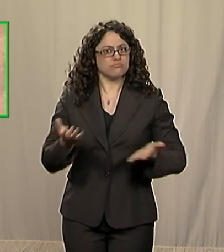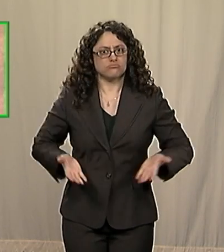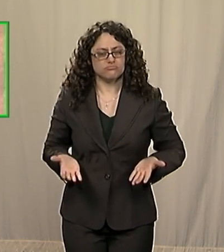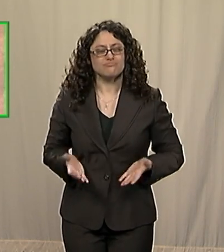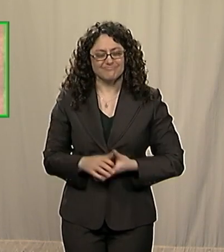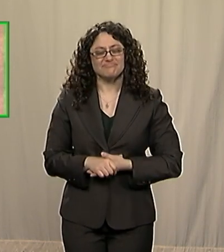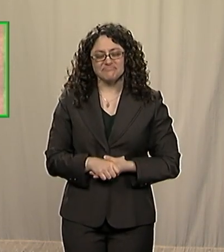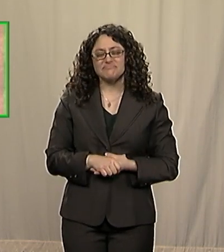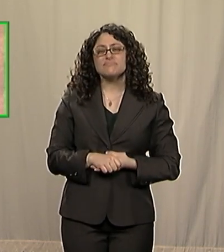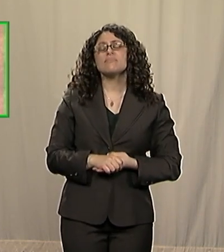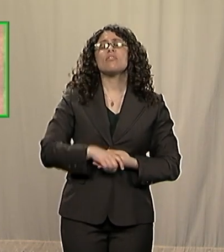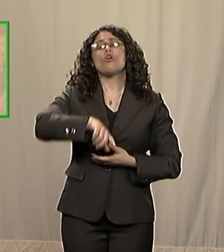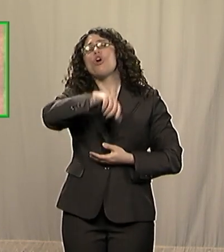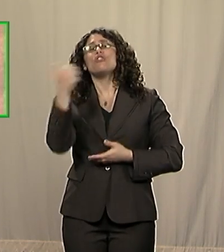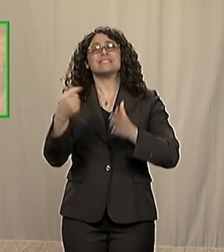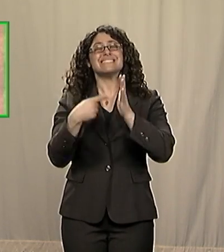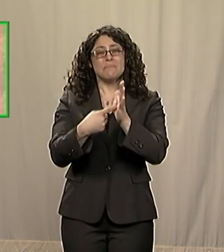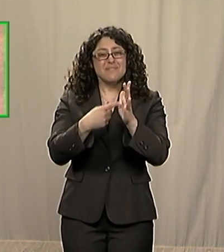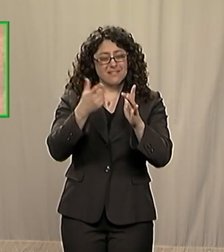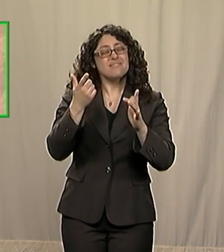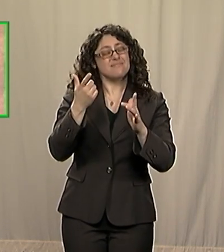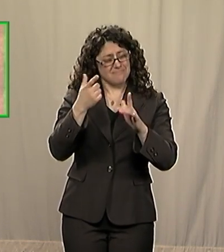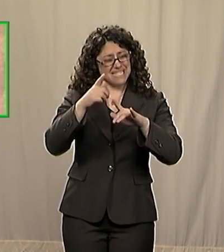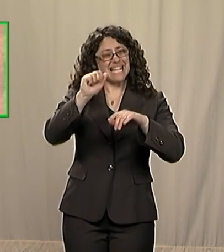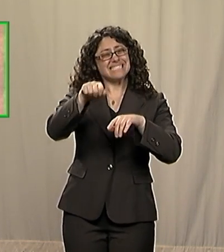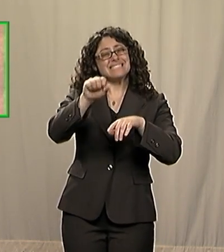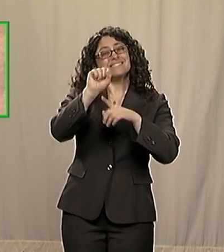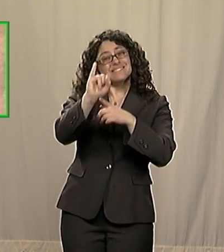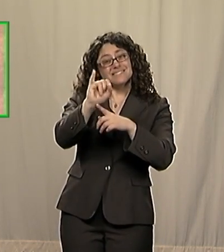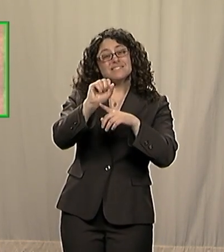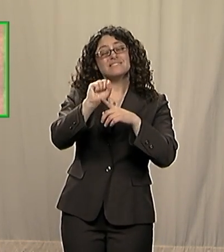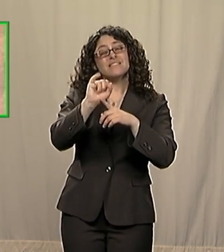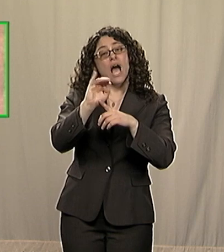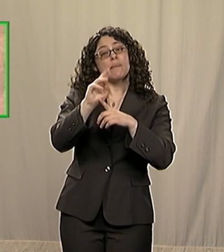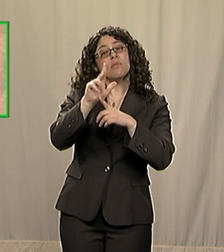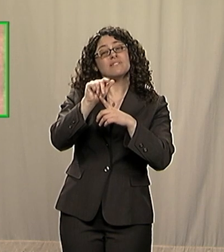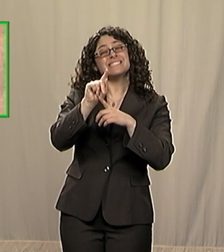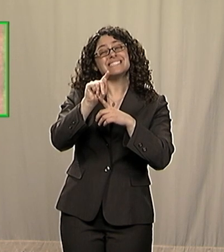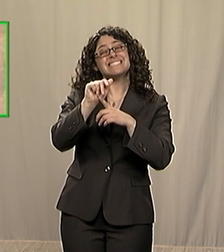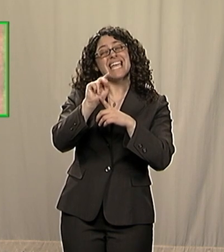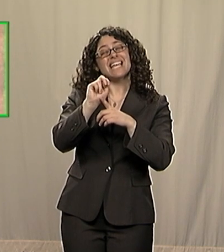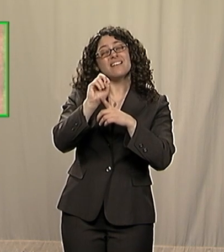It's simultaneous interpreting, but we get a little bit different space in this example.